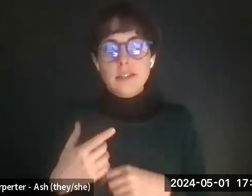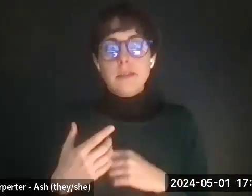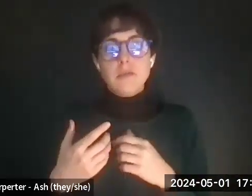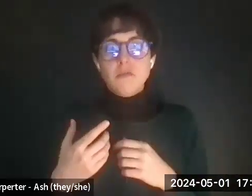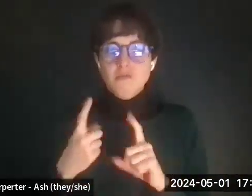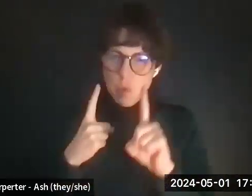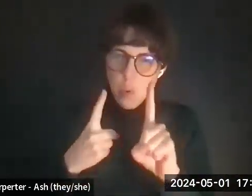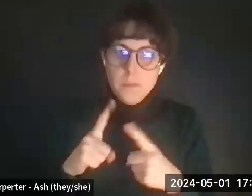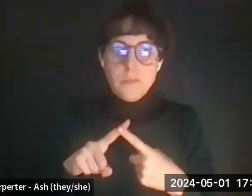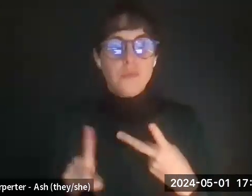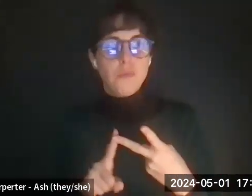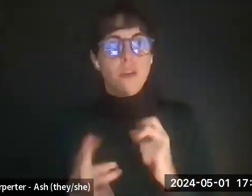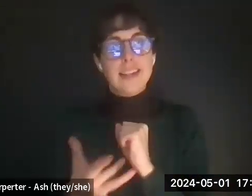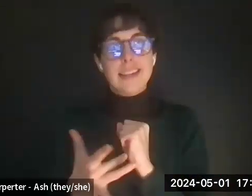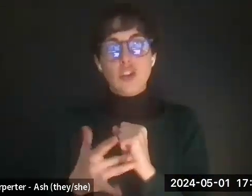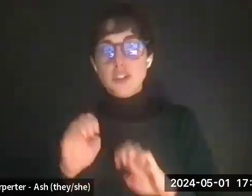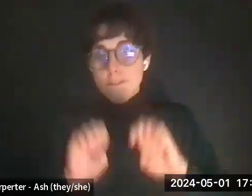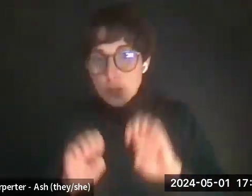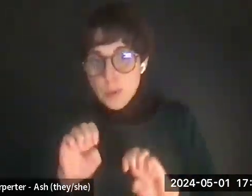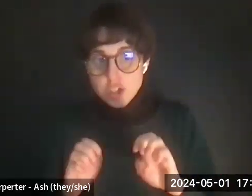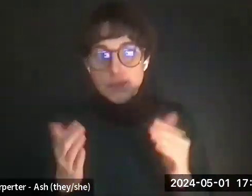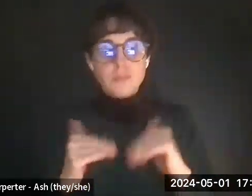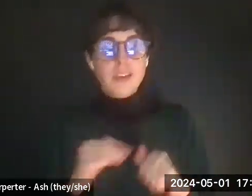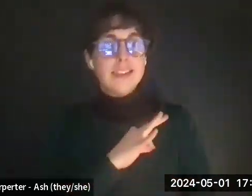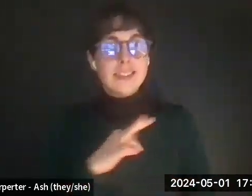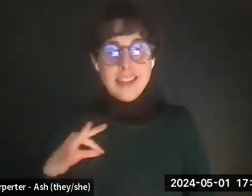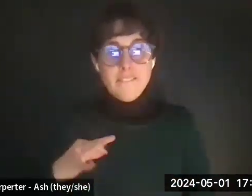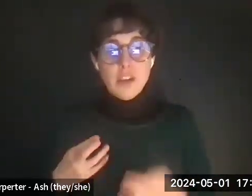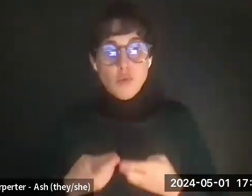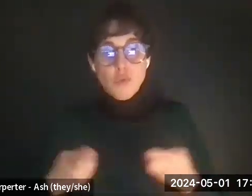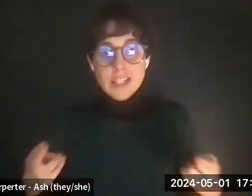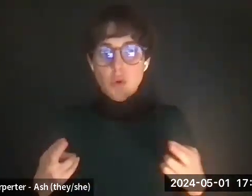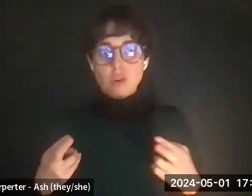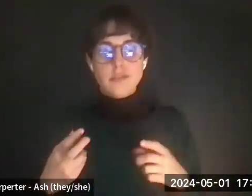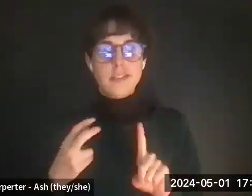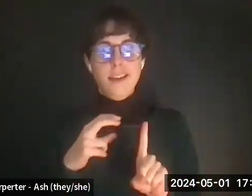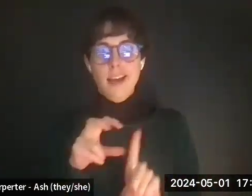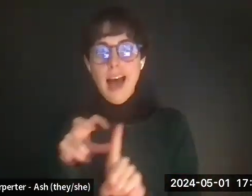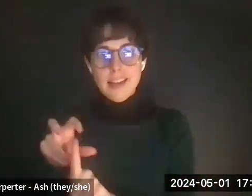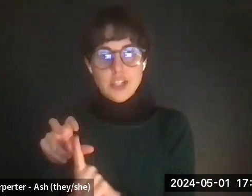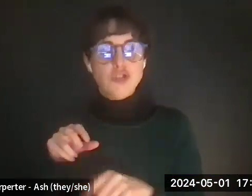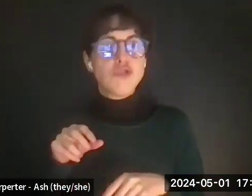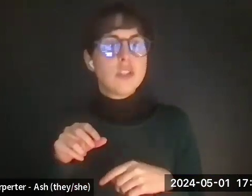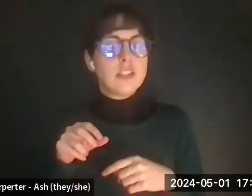our staffing and resource allocation. How is what we are doing? Tell the story of what staff we need. Do we need more staff?